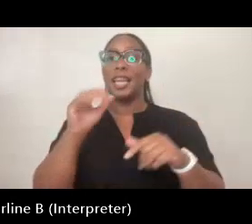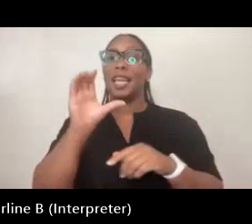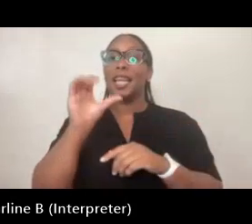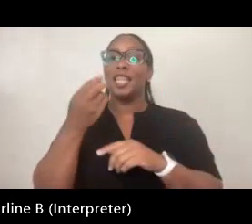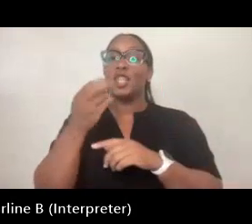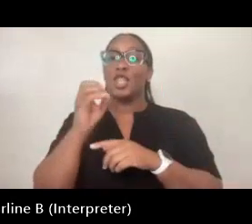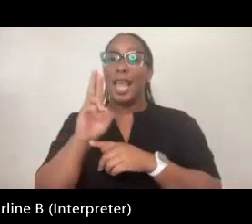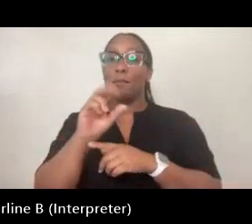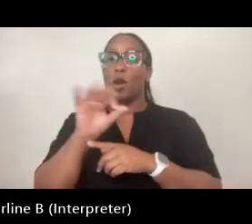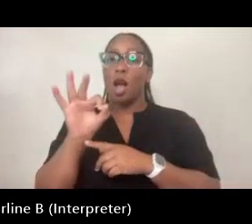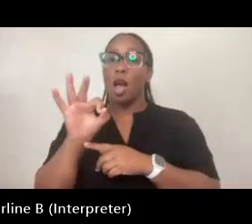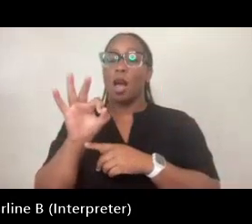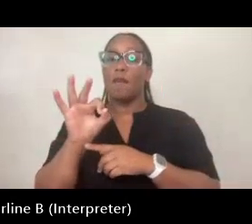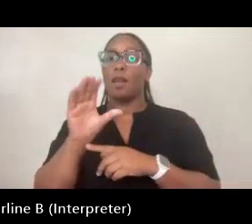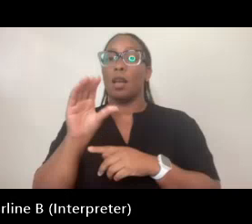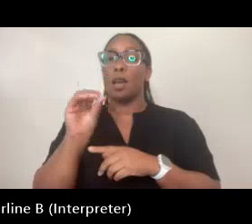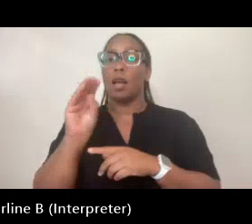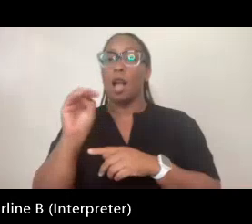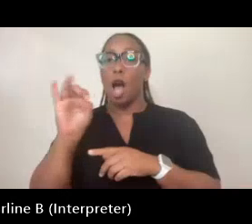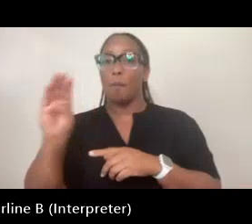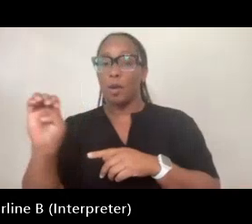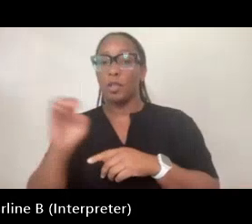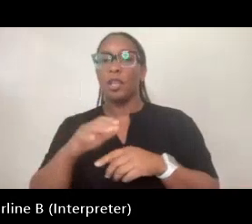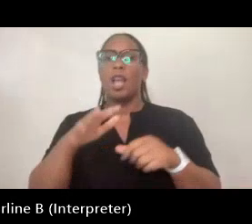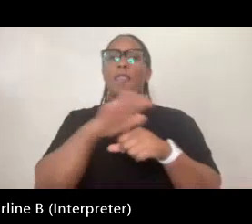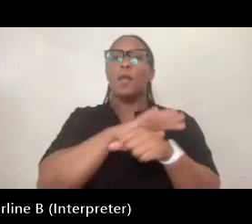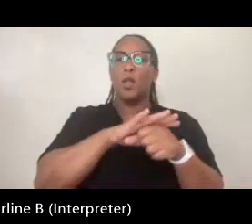Those are disability advocacy groups. If you don't know them.